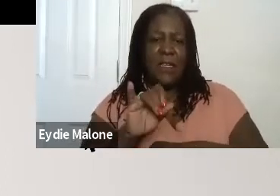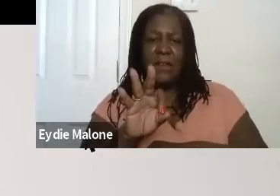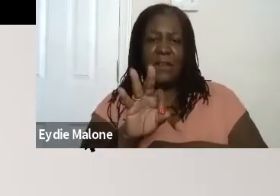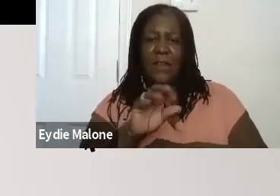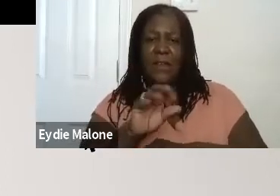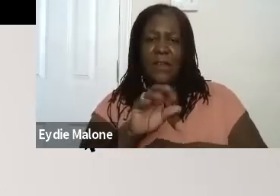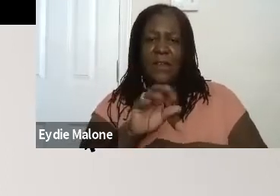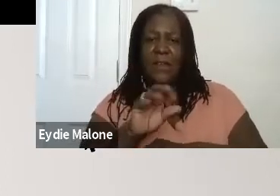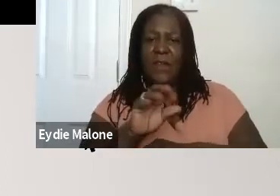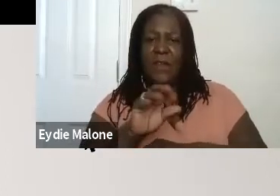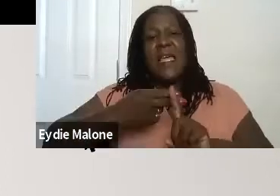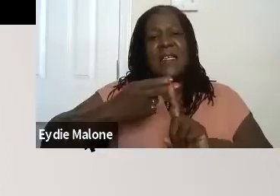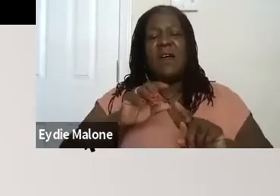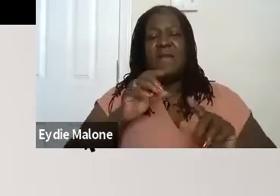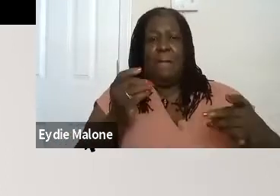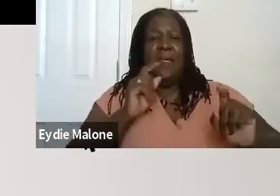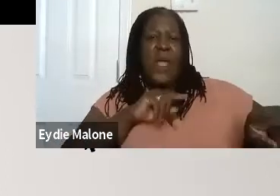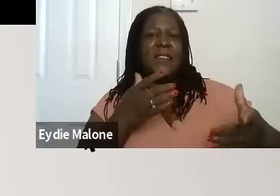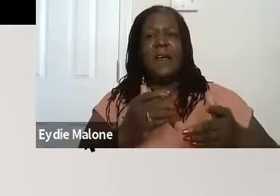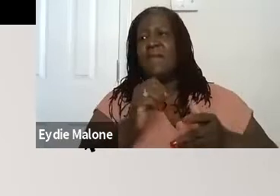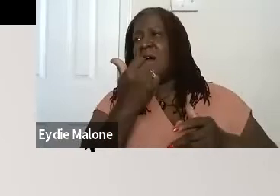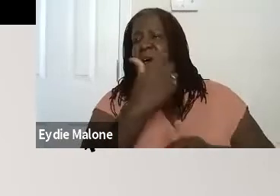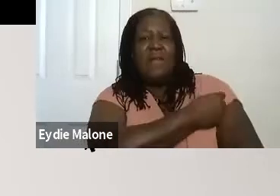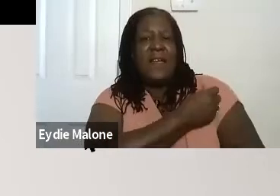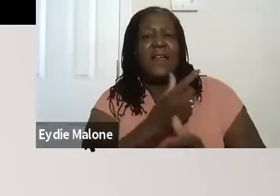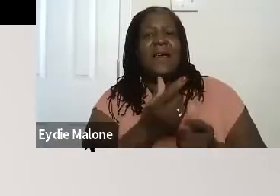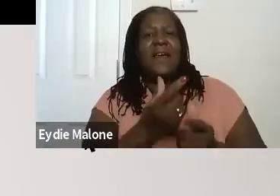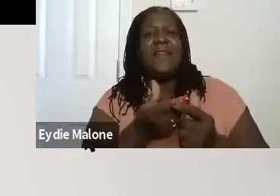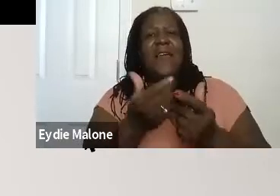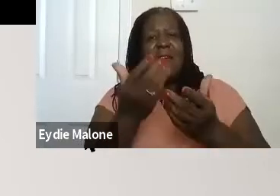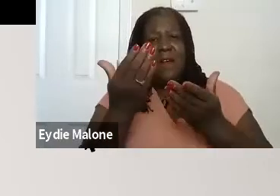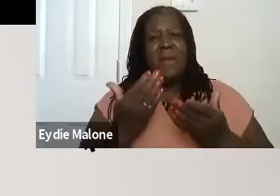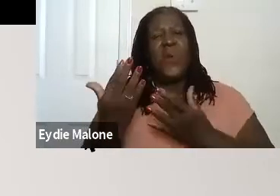reactions to other vaccines, then it's recommended that you actually wait a little longer, more